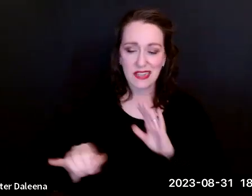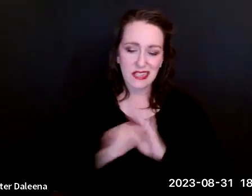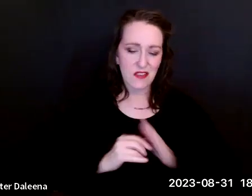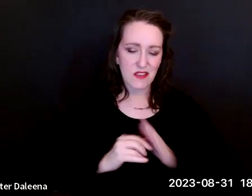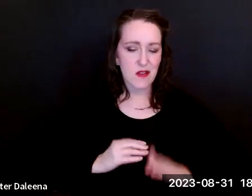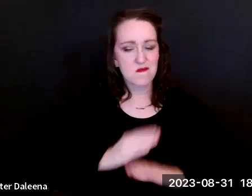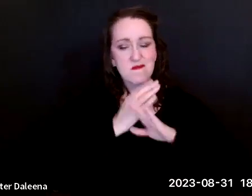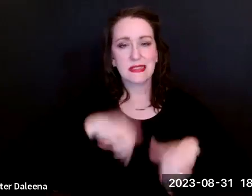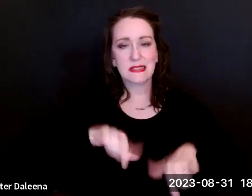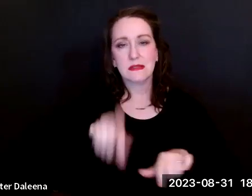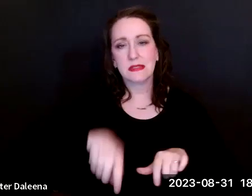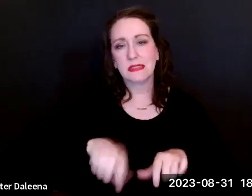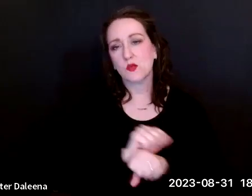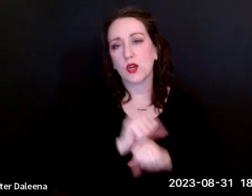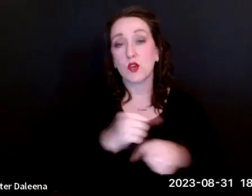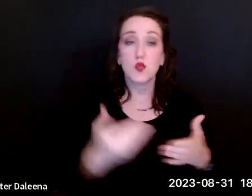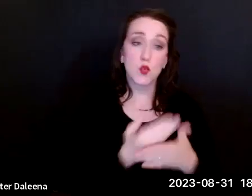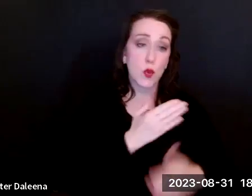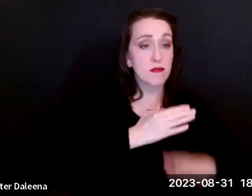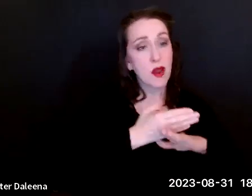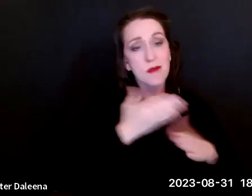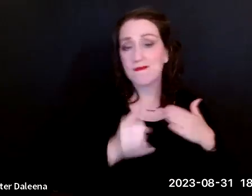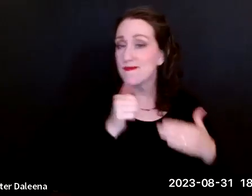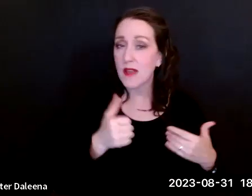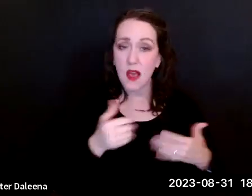still need work or new barriers that we may not have previously identified